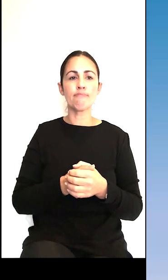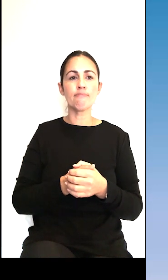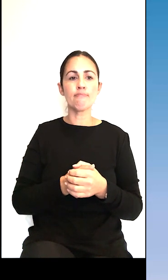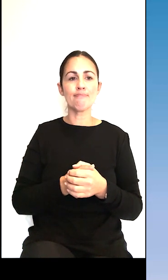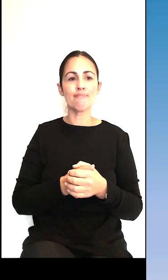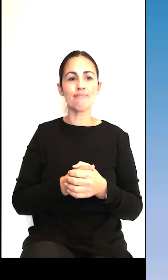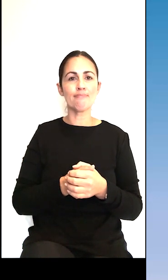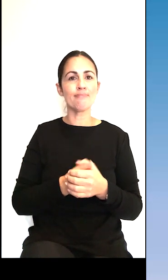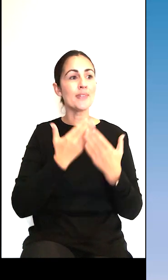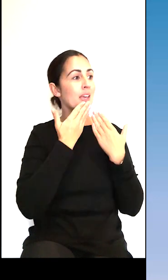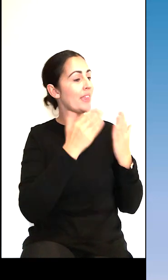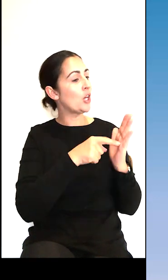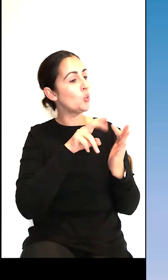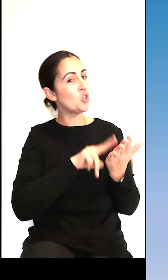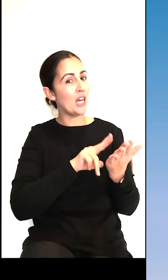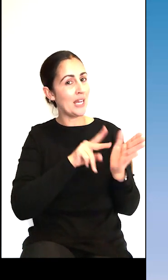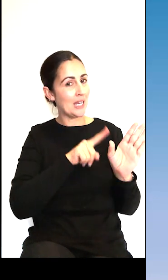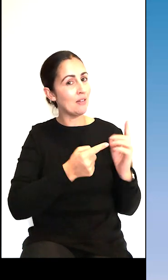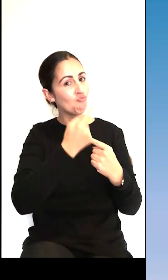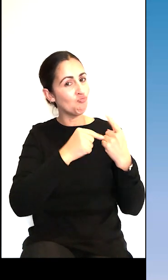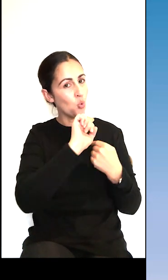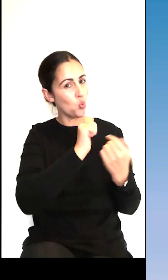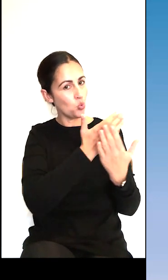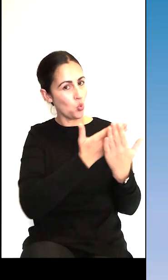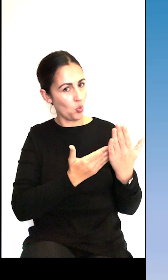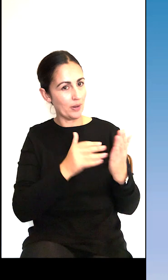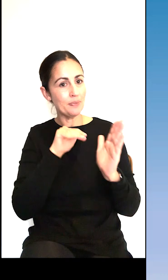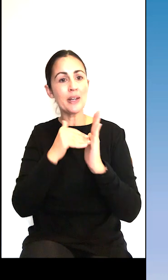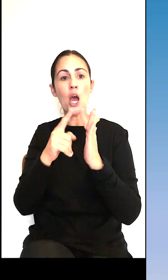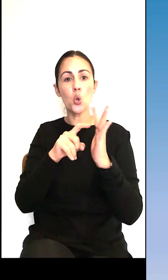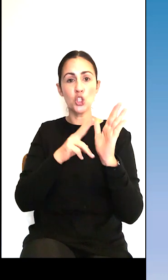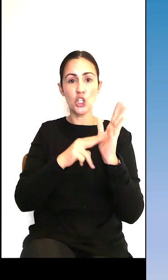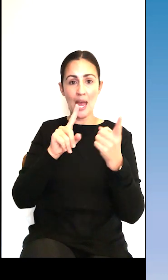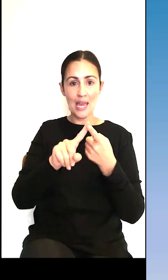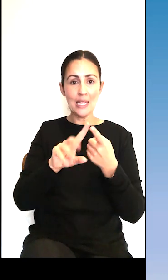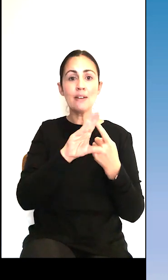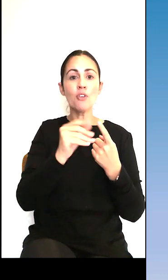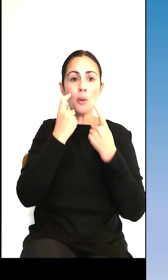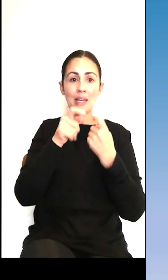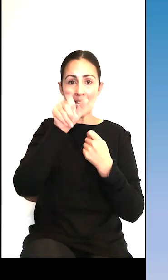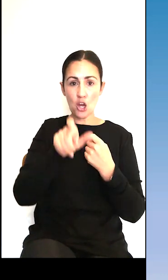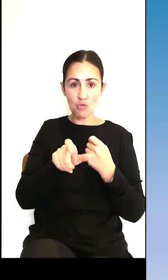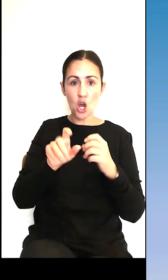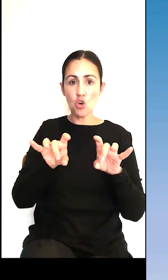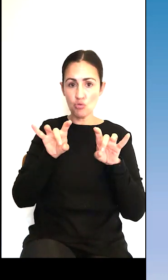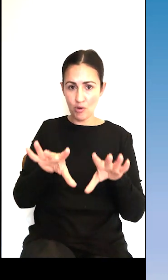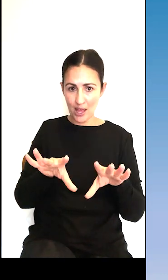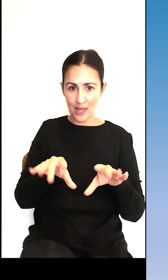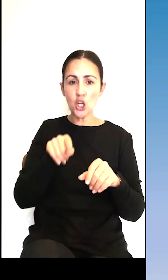Thank you Jenny for sharing your story. Now we'll hear from Jane from Carers Australia. Jane will start the presentation with a short video.